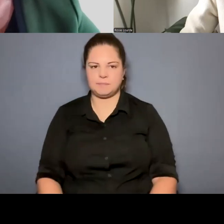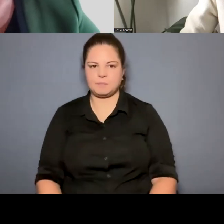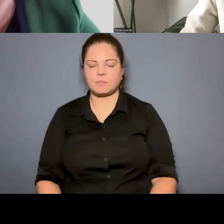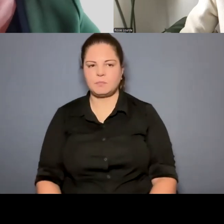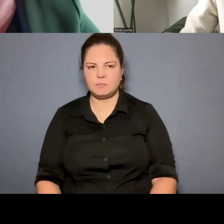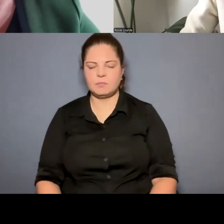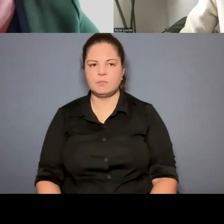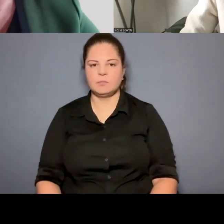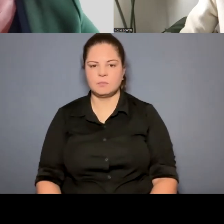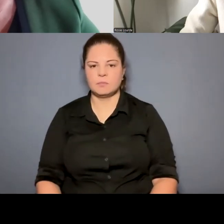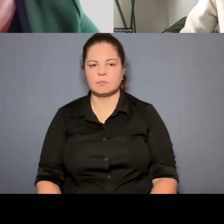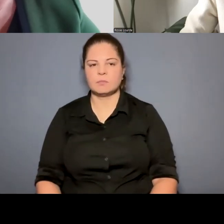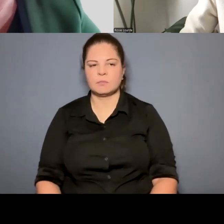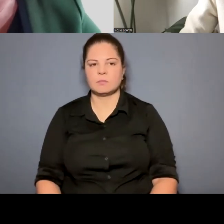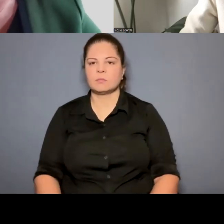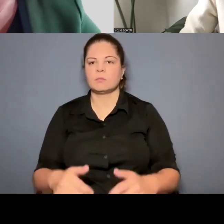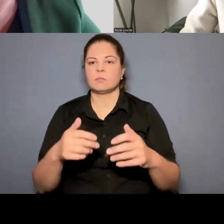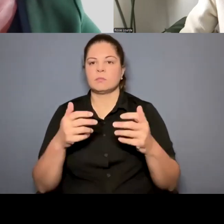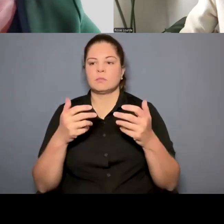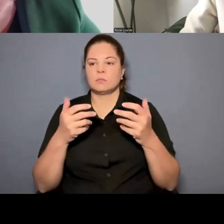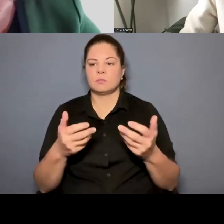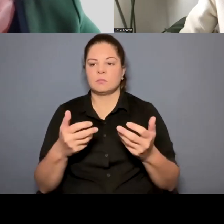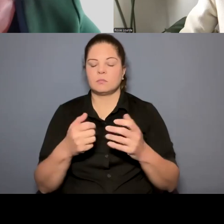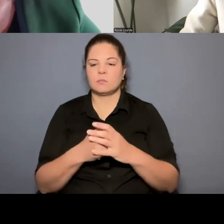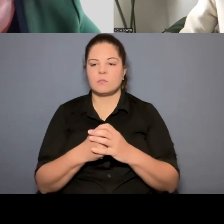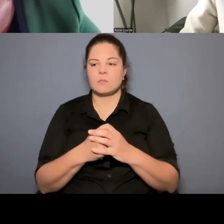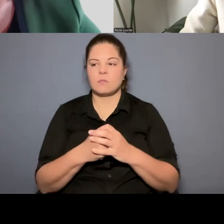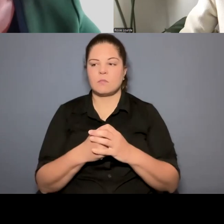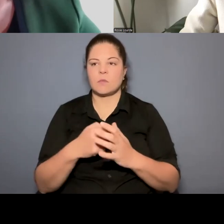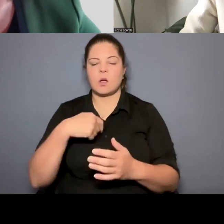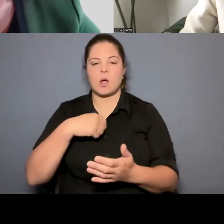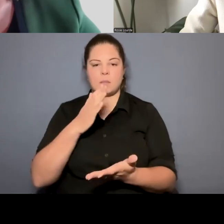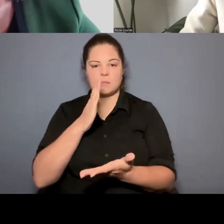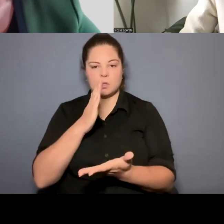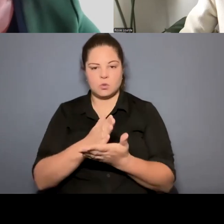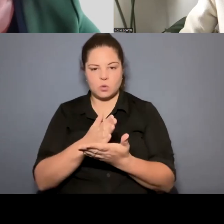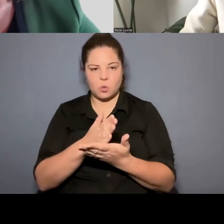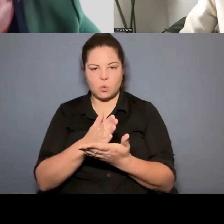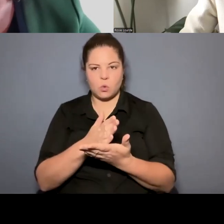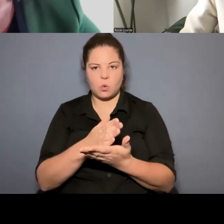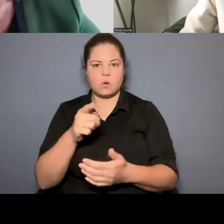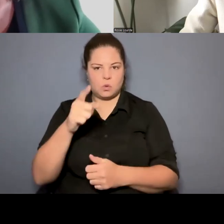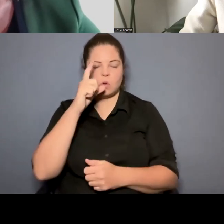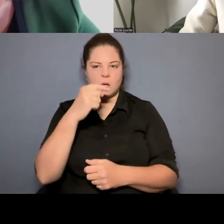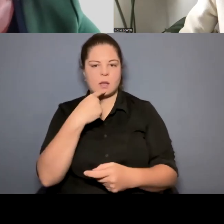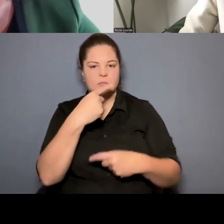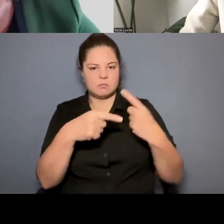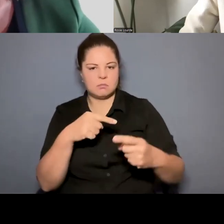sure you are going to be able to talk to this but people do not want to raise complaints,